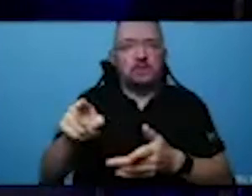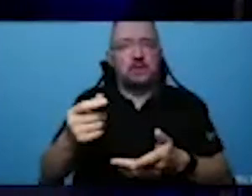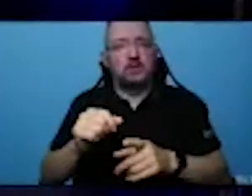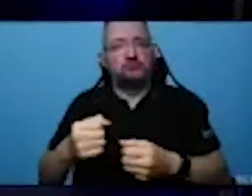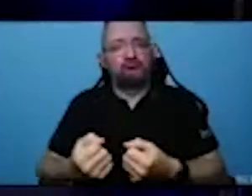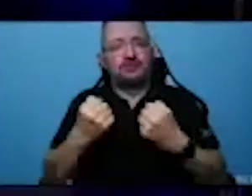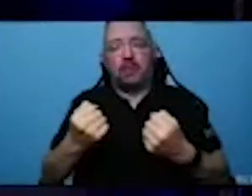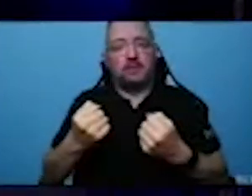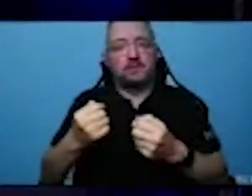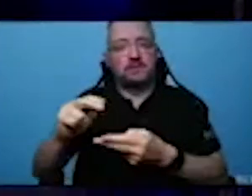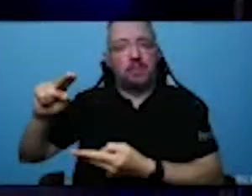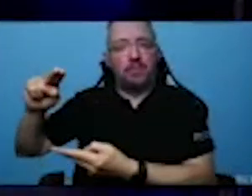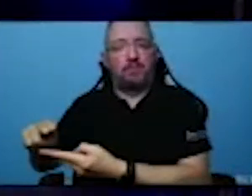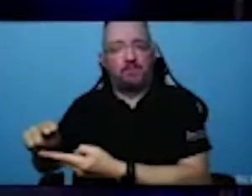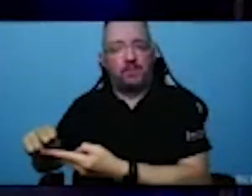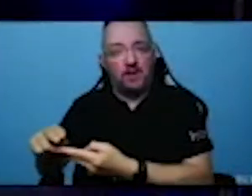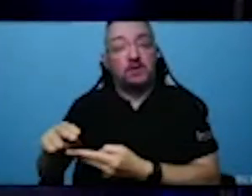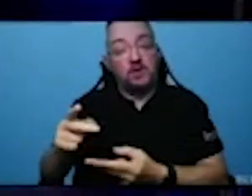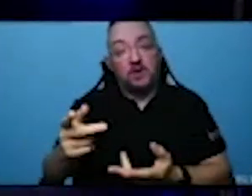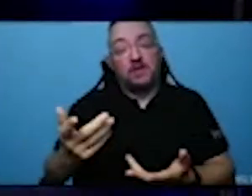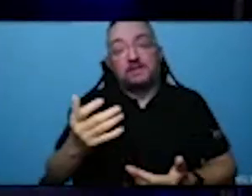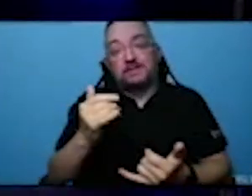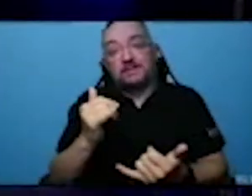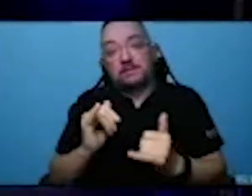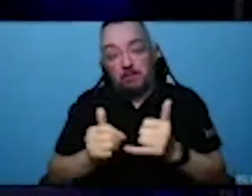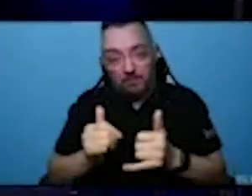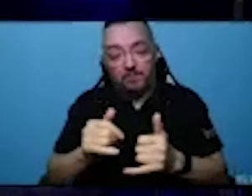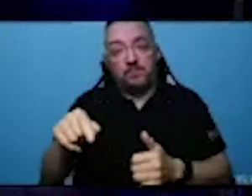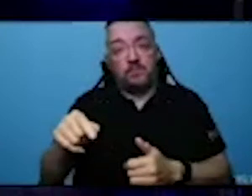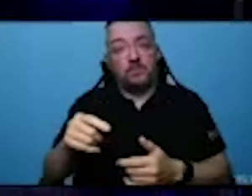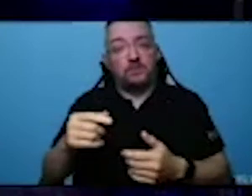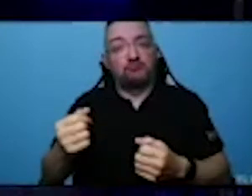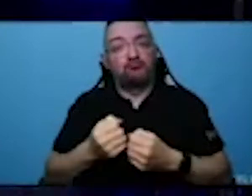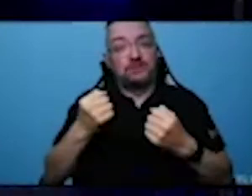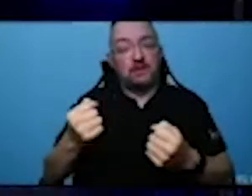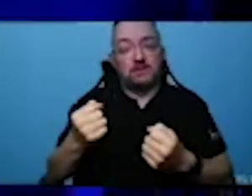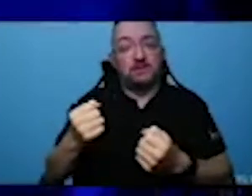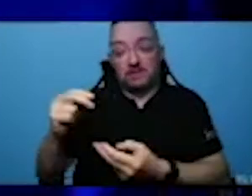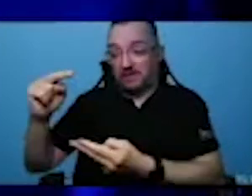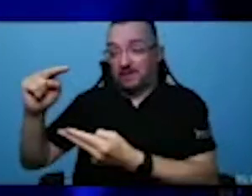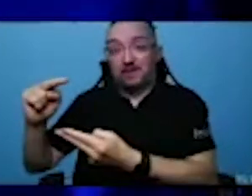sometimes resilience means actually short supply chains on those sorts of things, not having the spare capacity there,